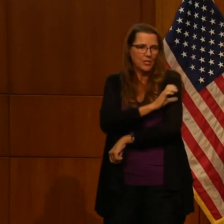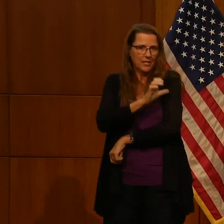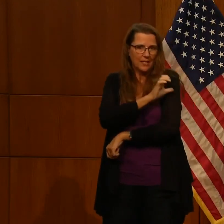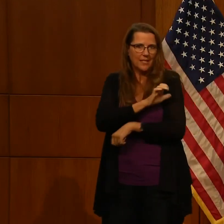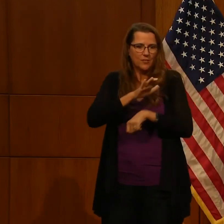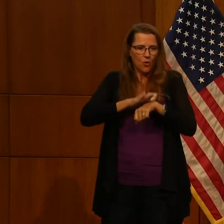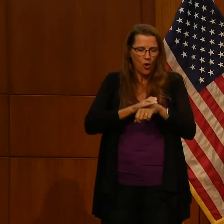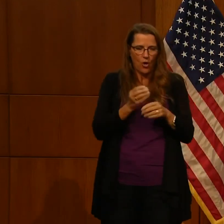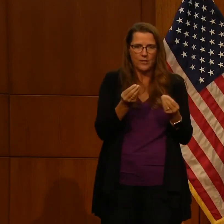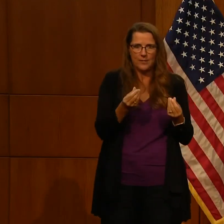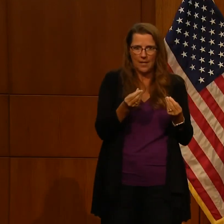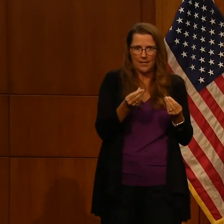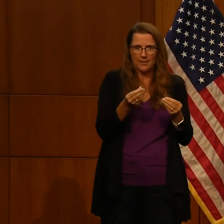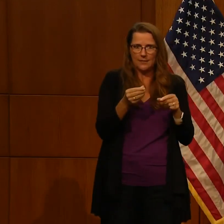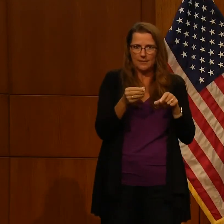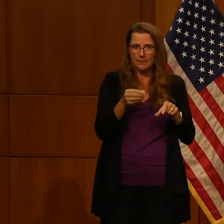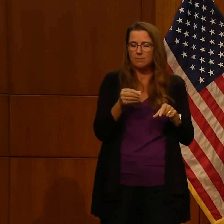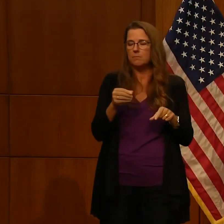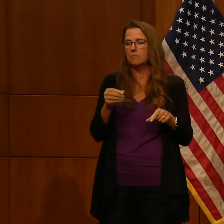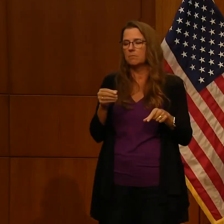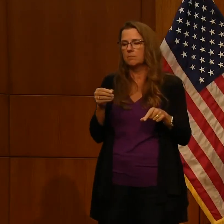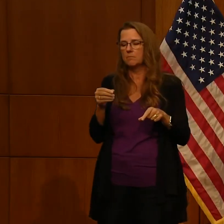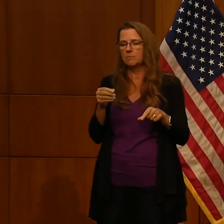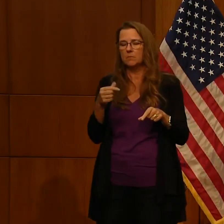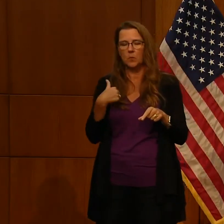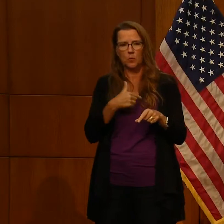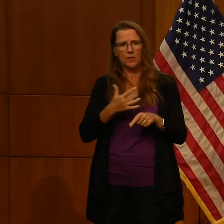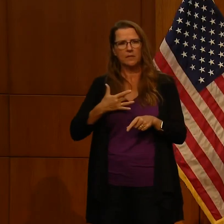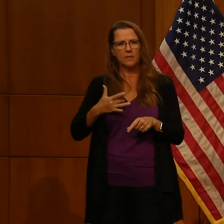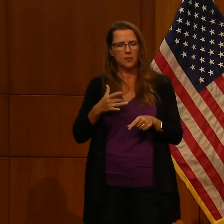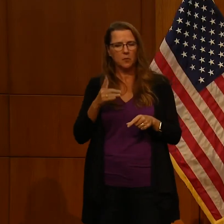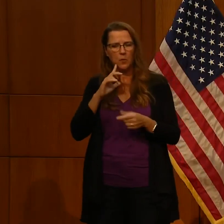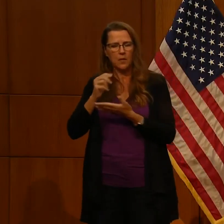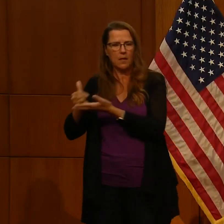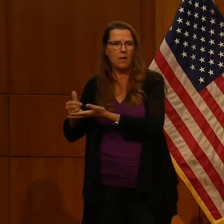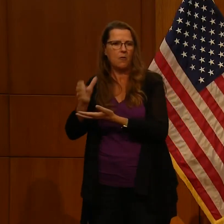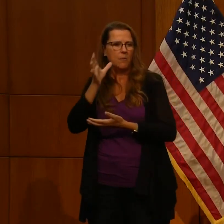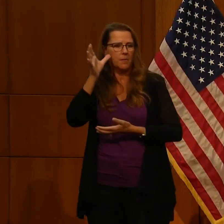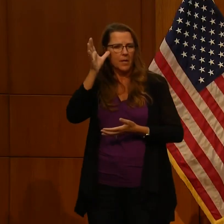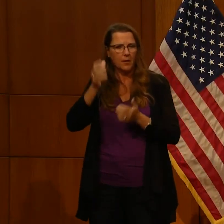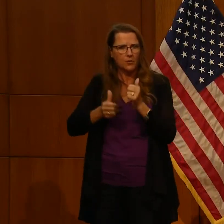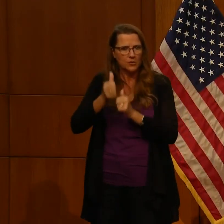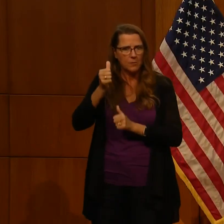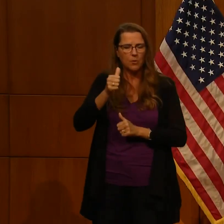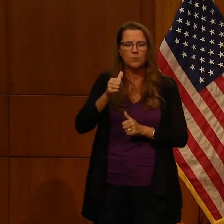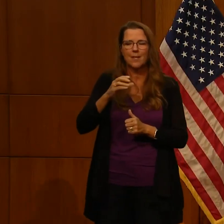VACCINATION CLINICS RIGHT ON SITE. AS YOU KNOW AGAIN. THAT'S